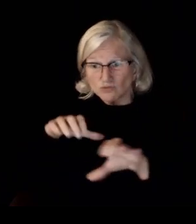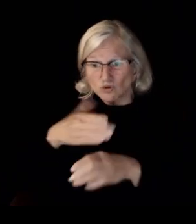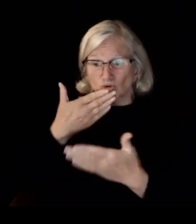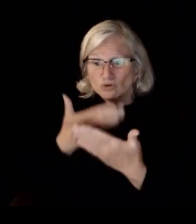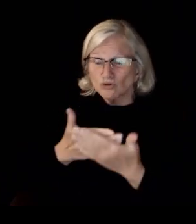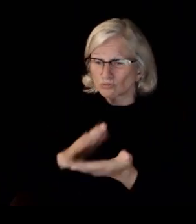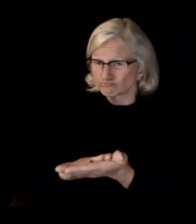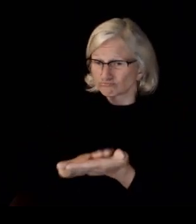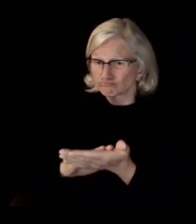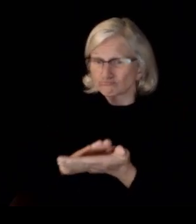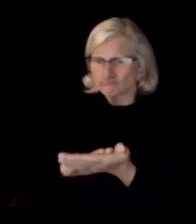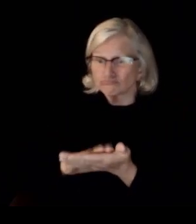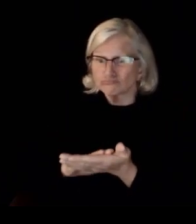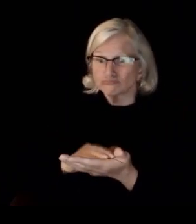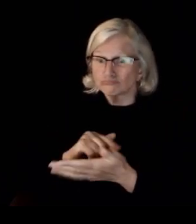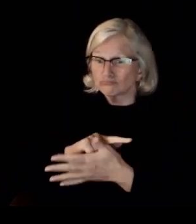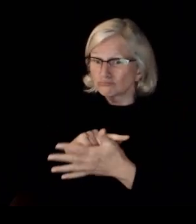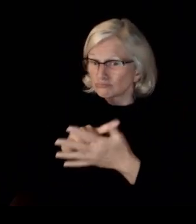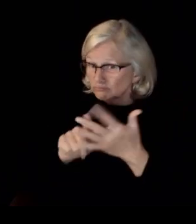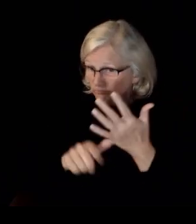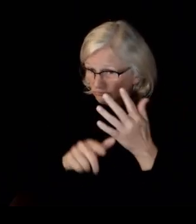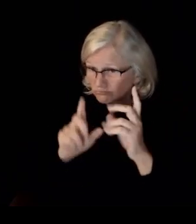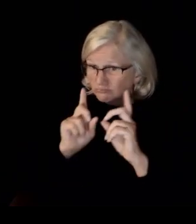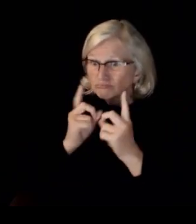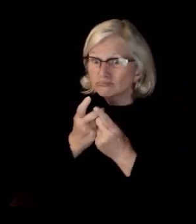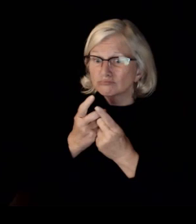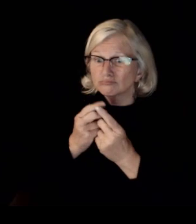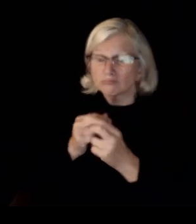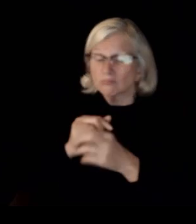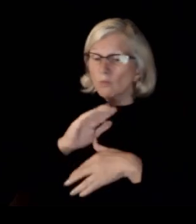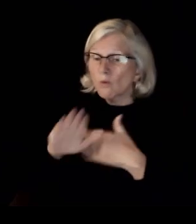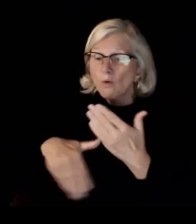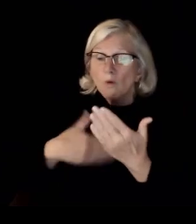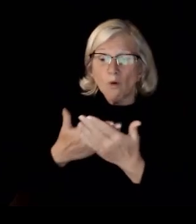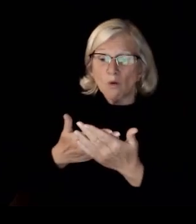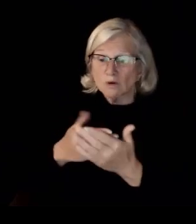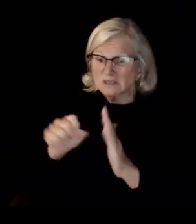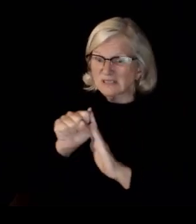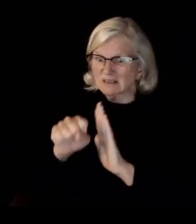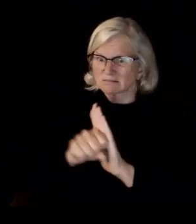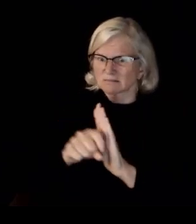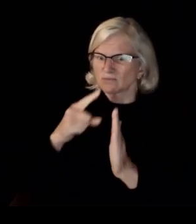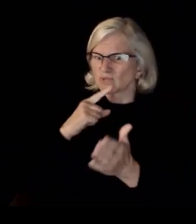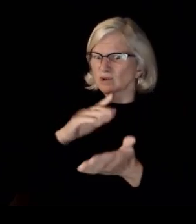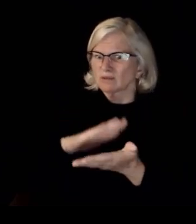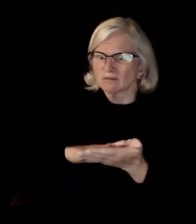really to you know to the state as a whole for all that we're doing with our work. We're